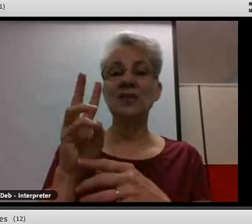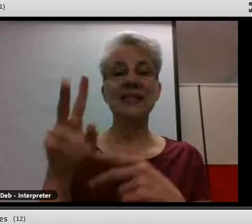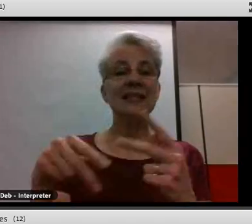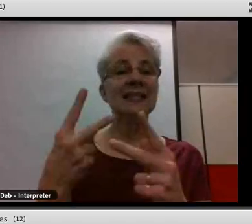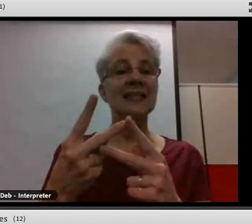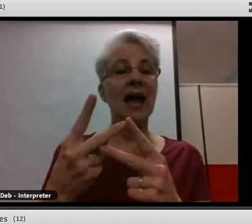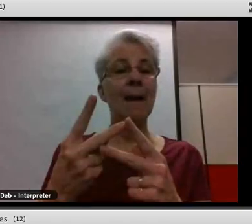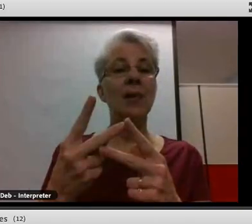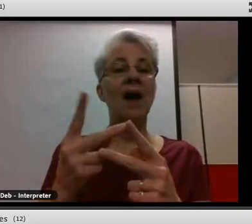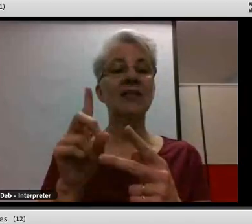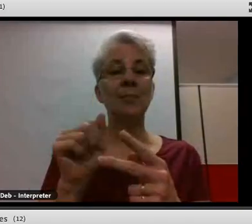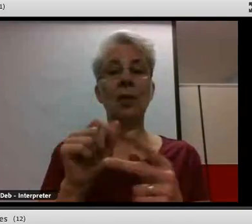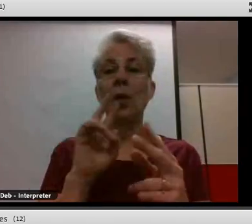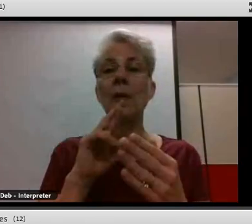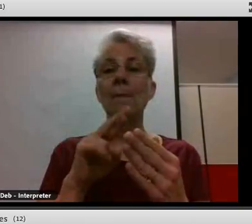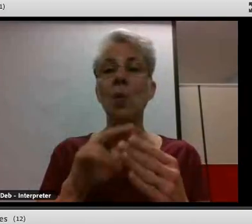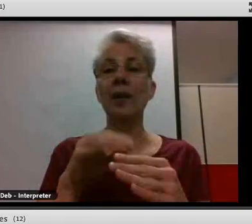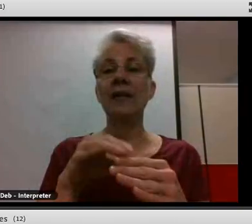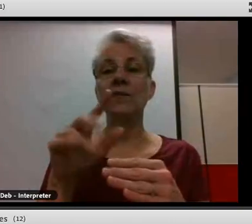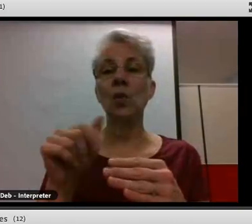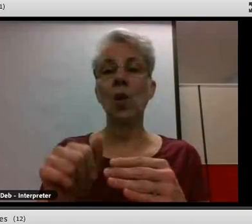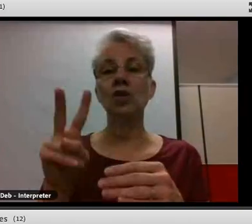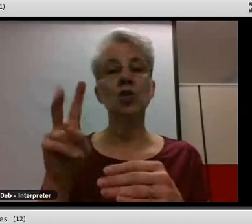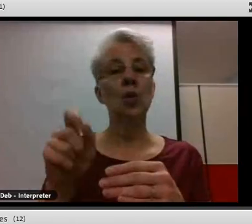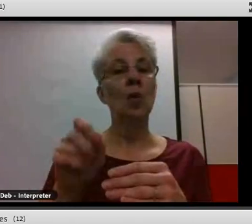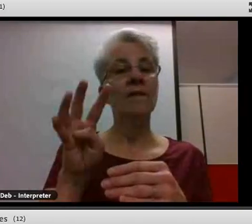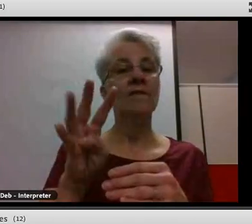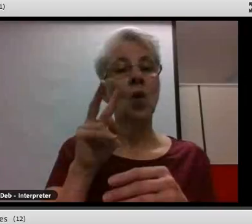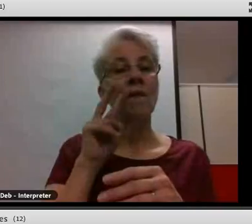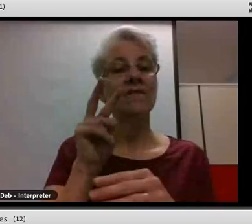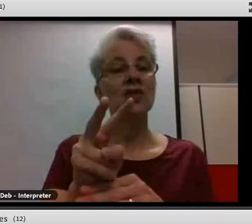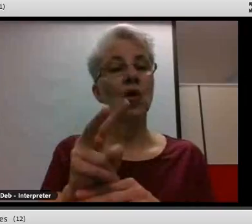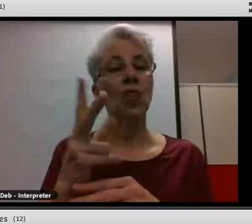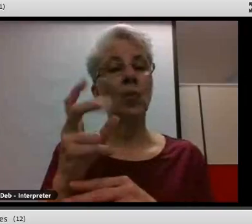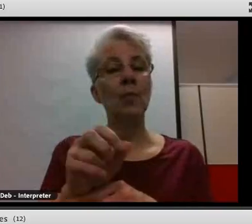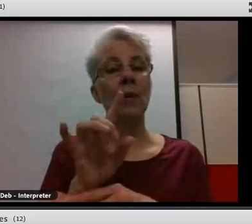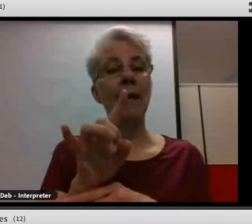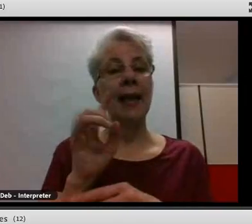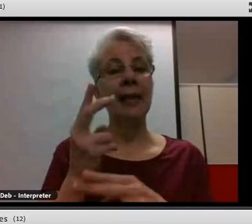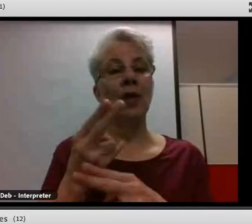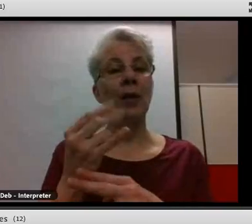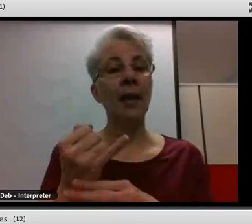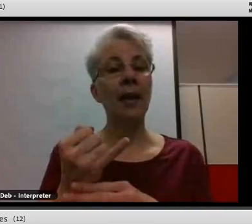please share what you learned in your graduate program because it's only going to help them, again,